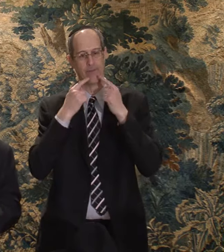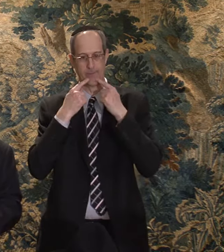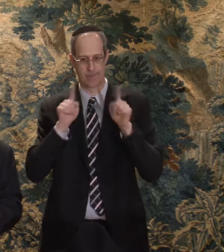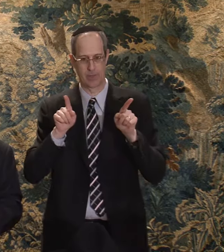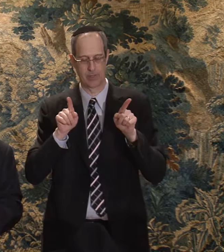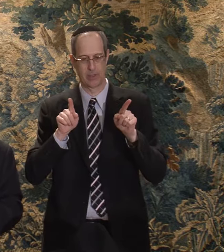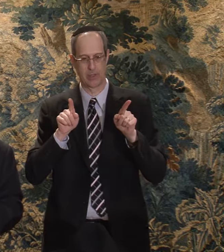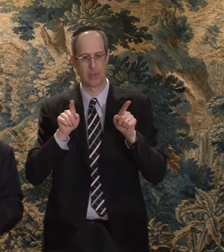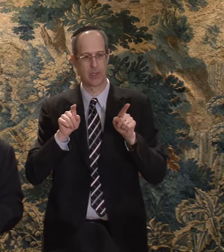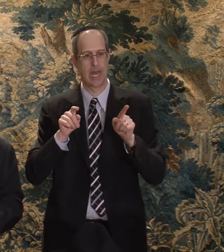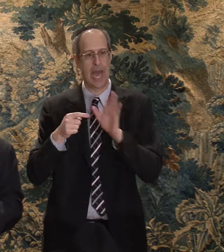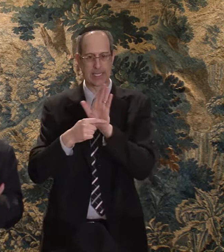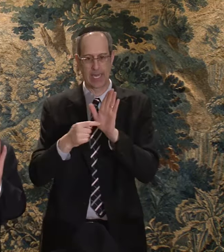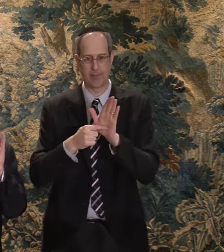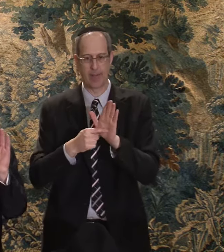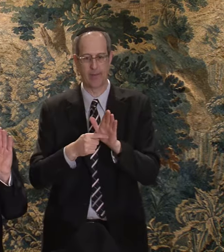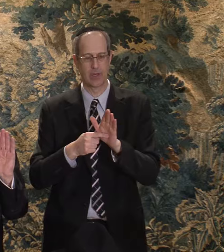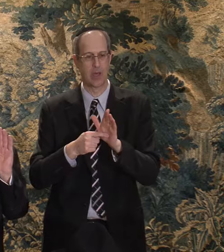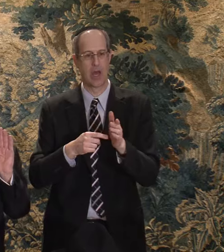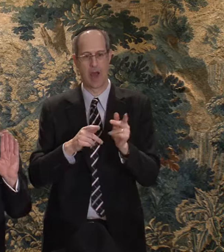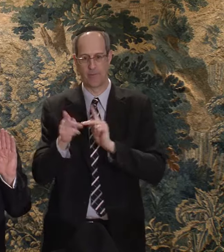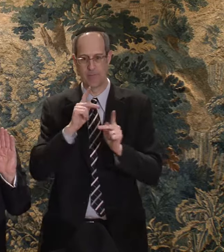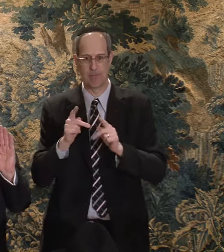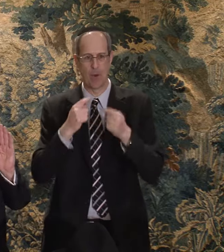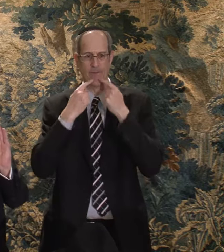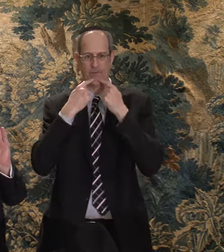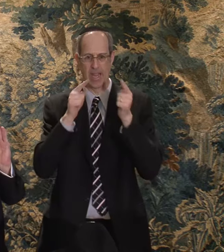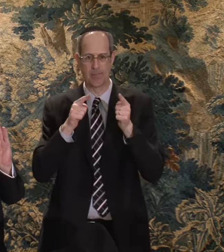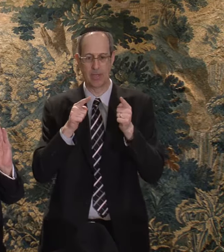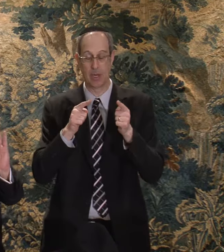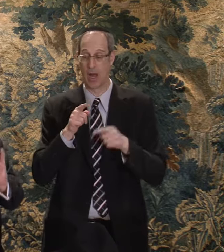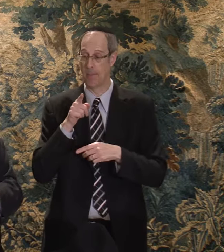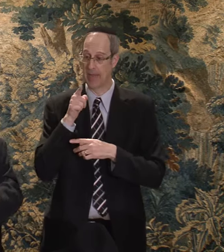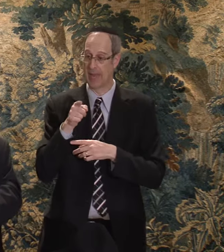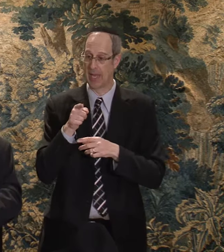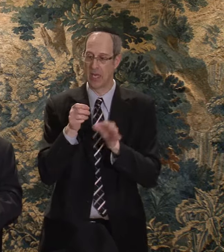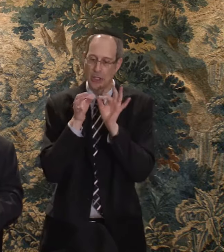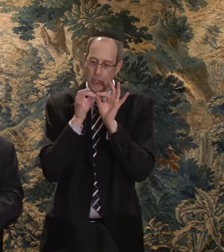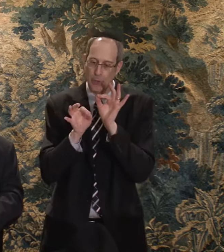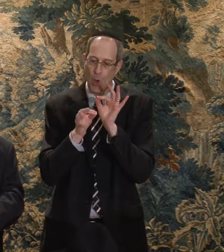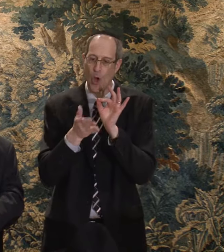great people that did basically simple small things but that's what makes